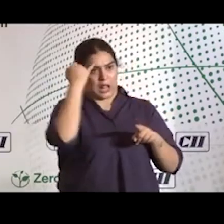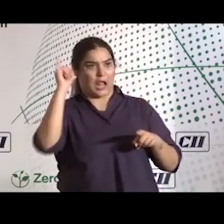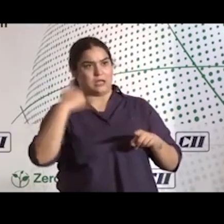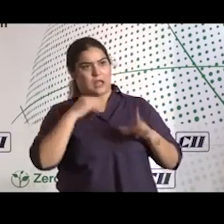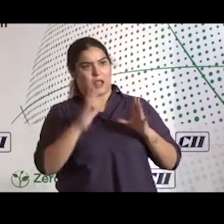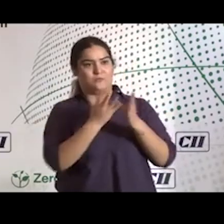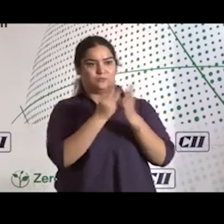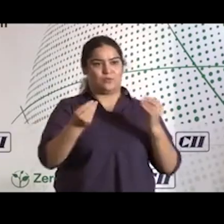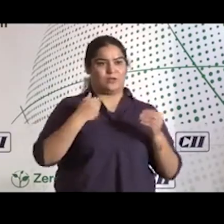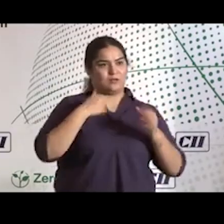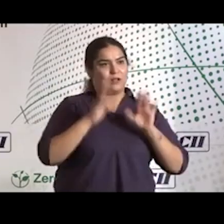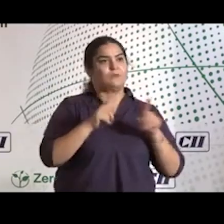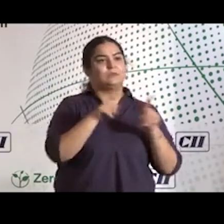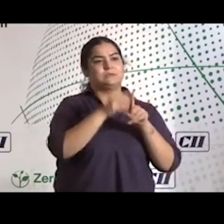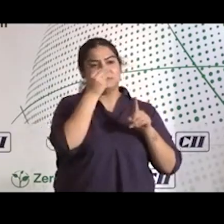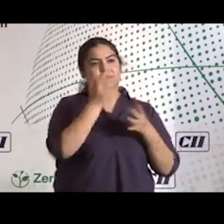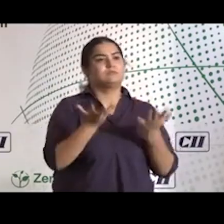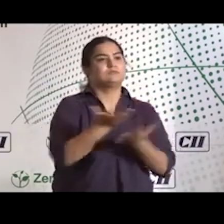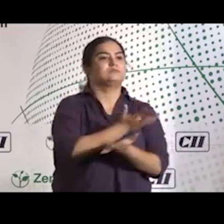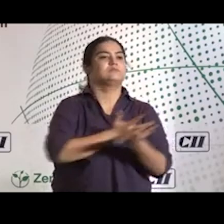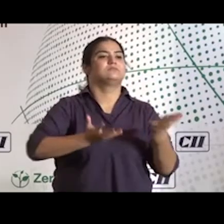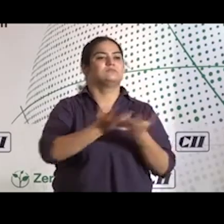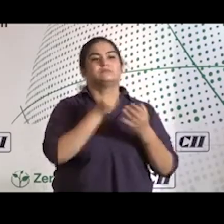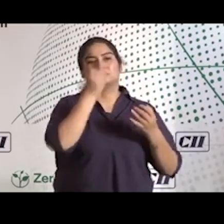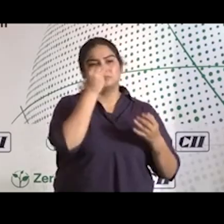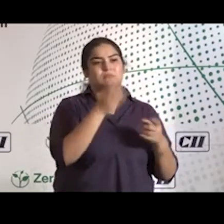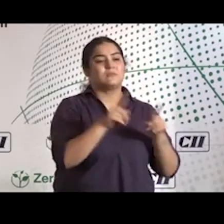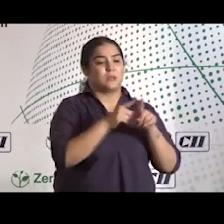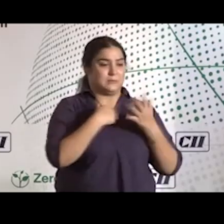everywhere in the world and trying to talk about my product.